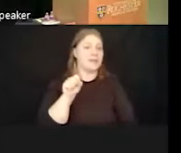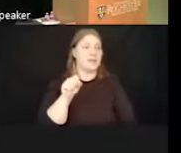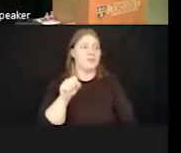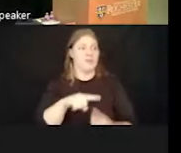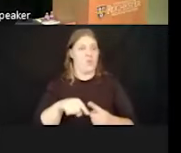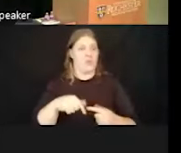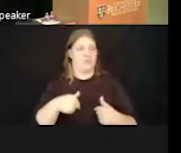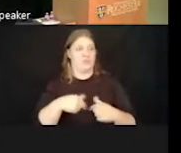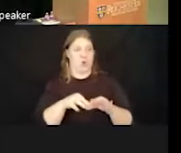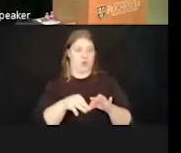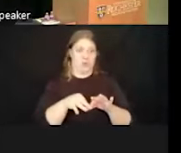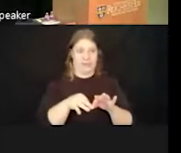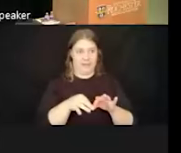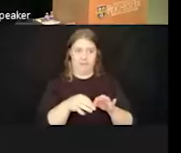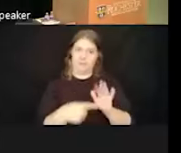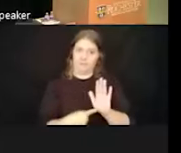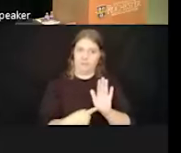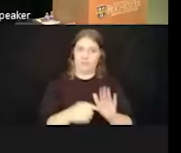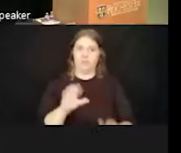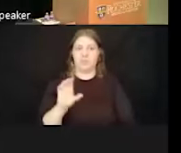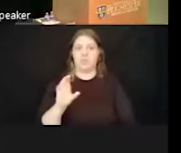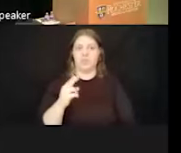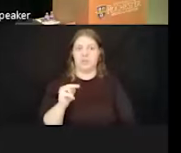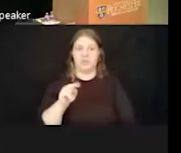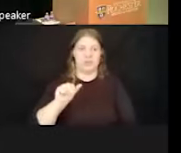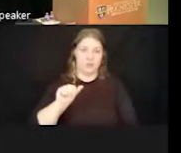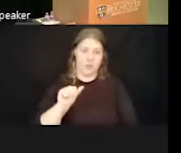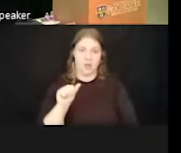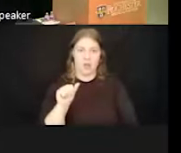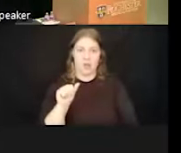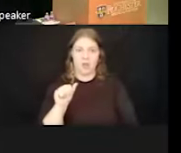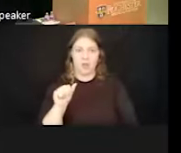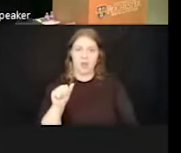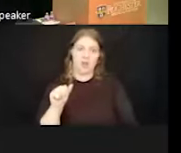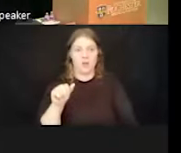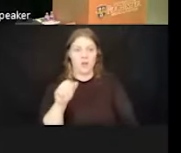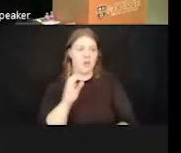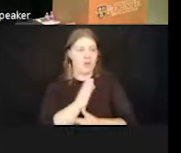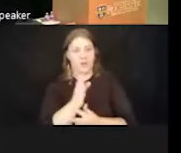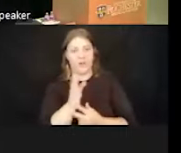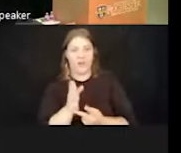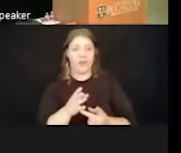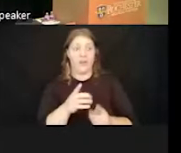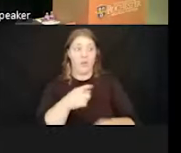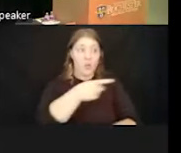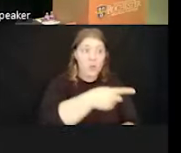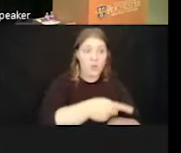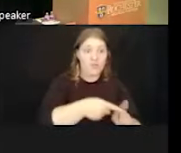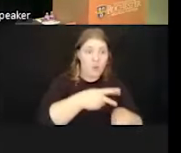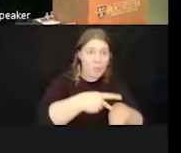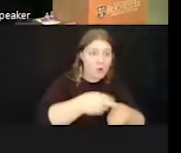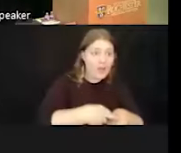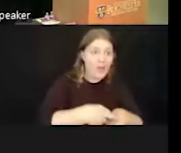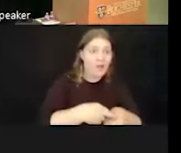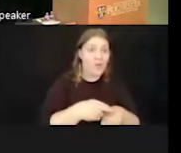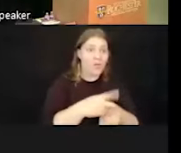for example uh China rulong things that you from Puerto Rico say I am from Venezuela and I and we